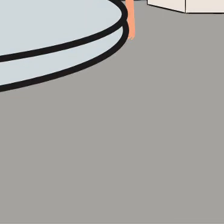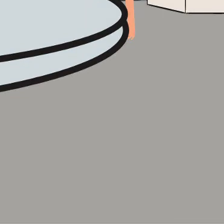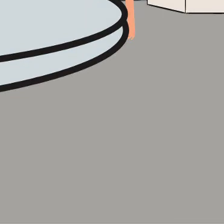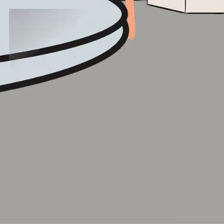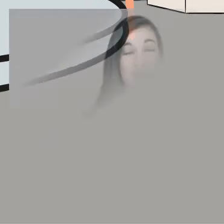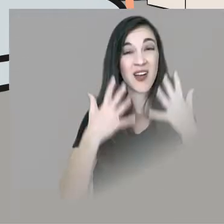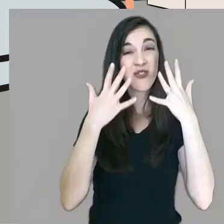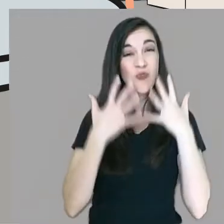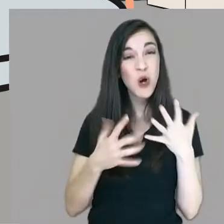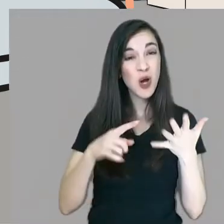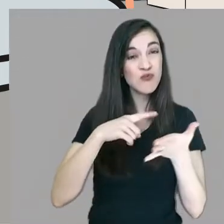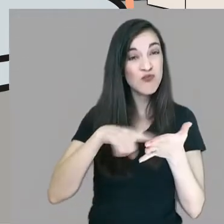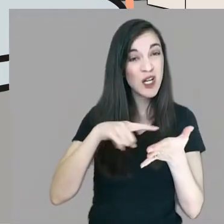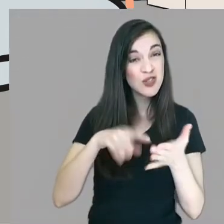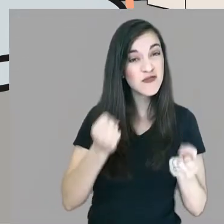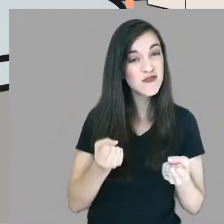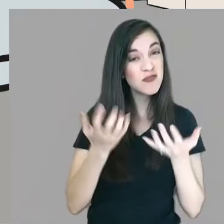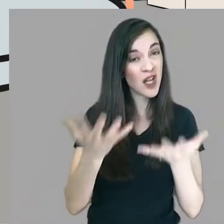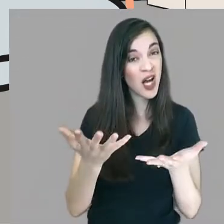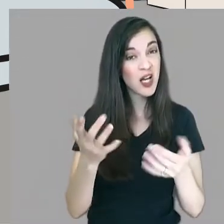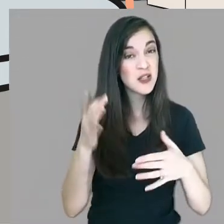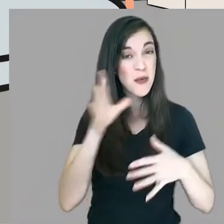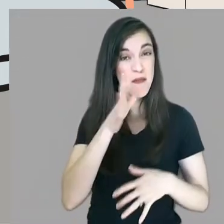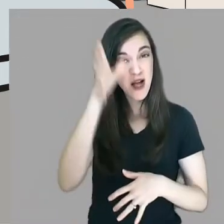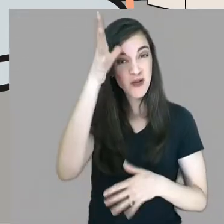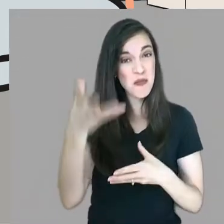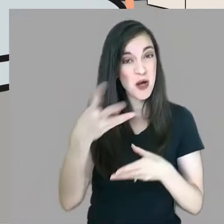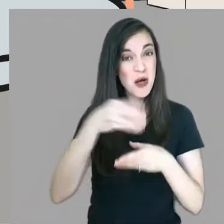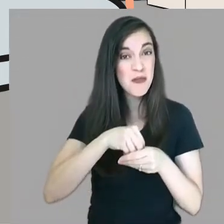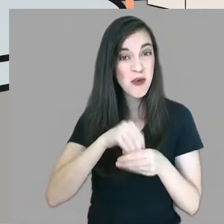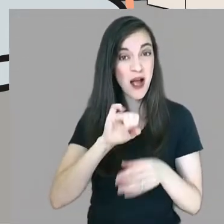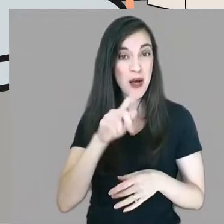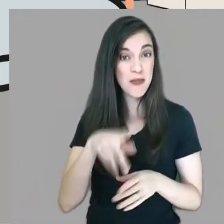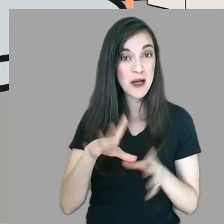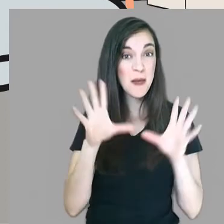Unfortunately, research also indicates that parents often feel overwhelmed and